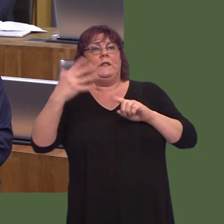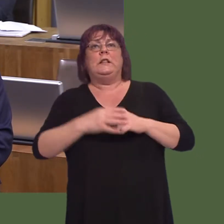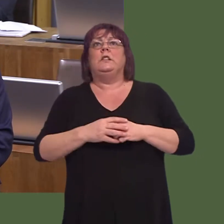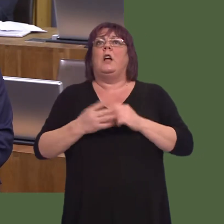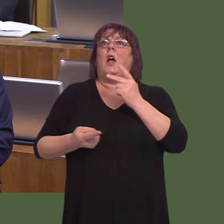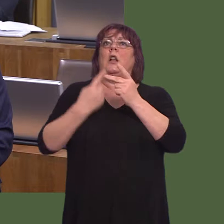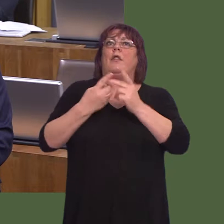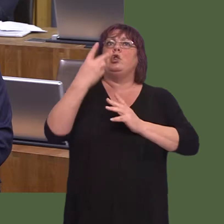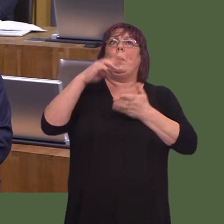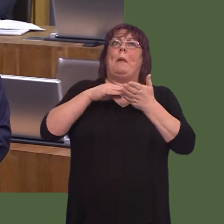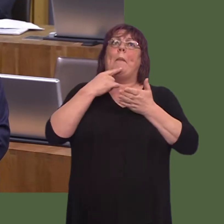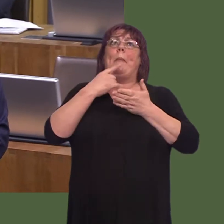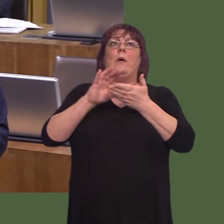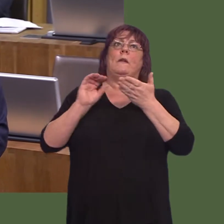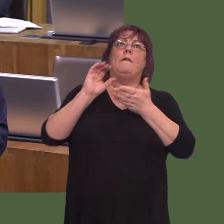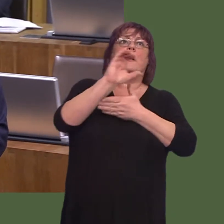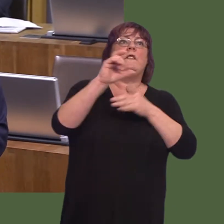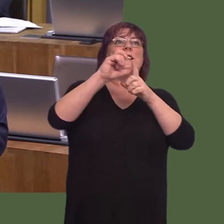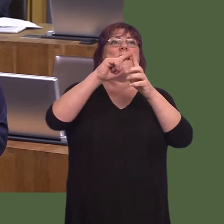£200 million in the Deeside corridor.